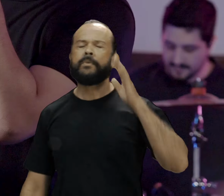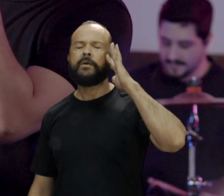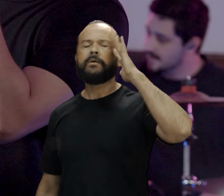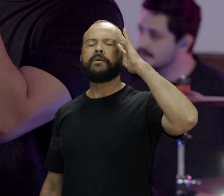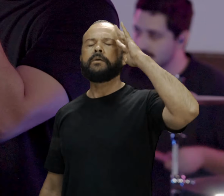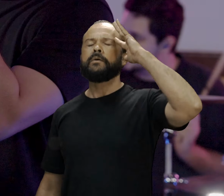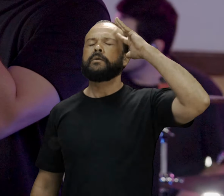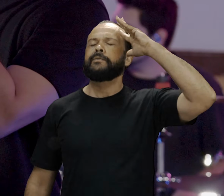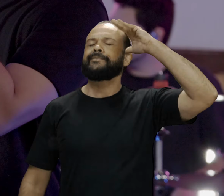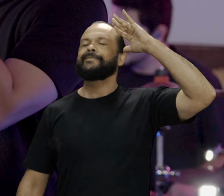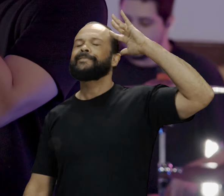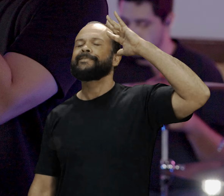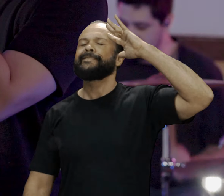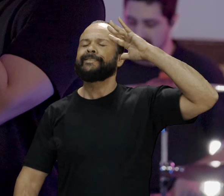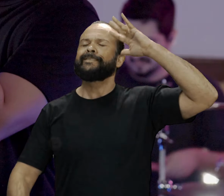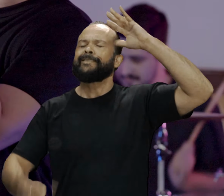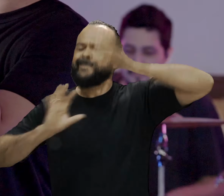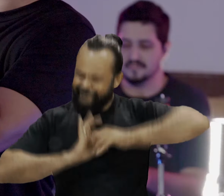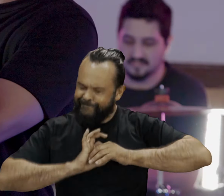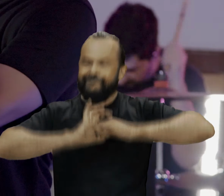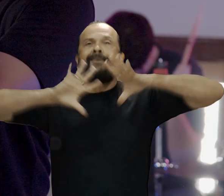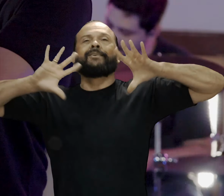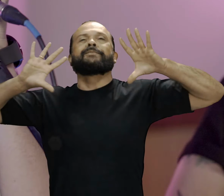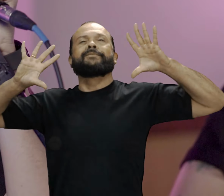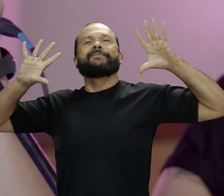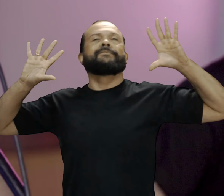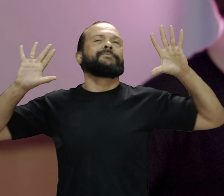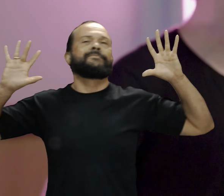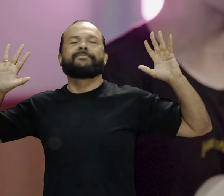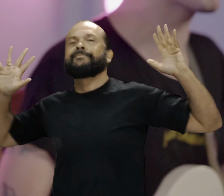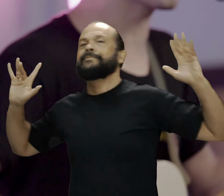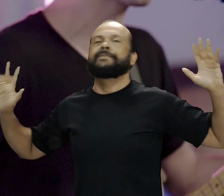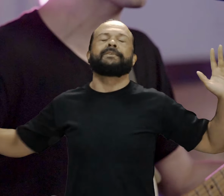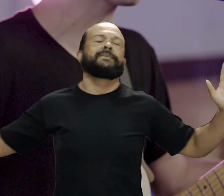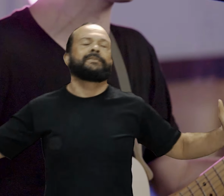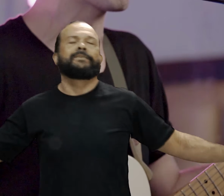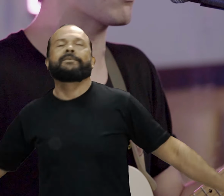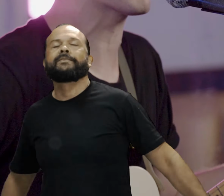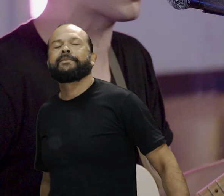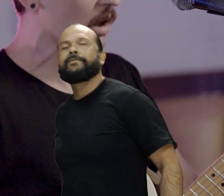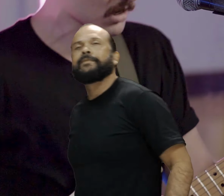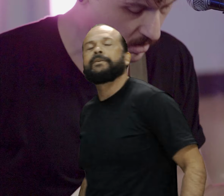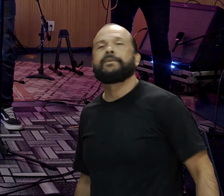And every love phrase